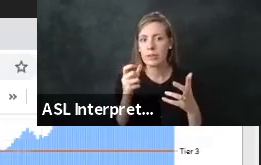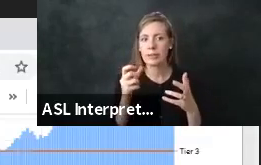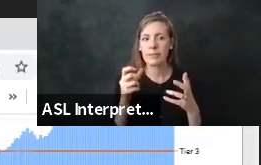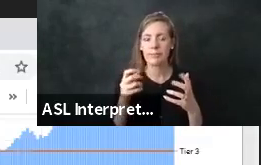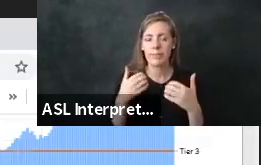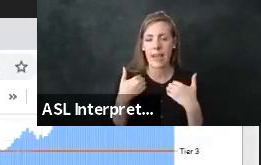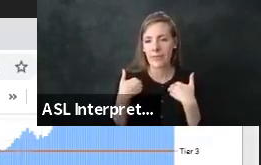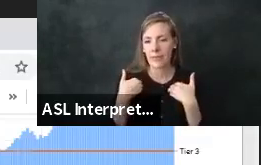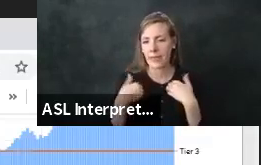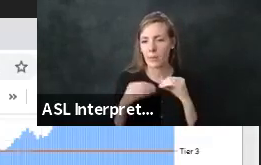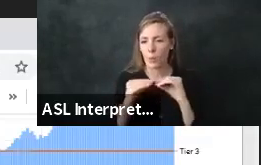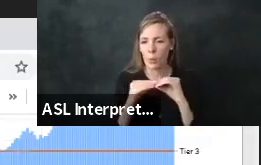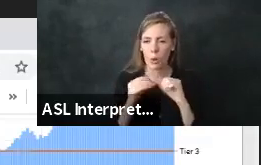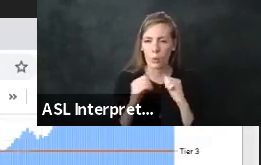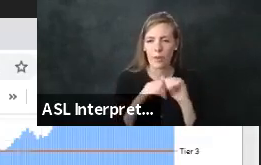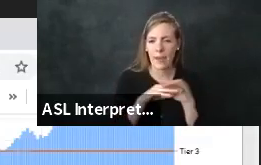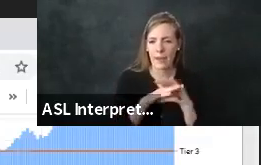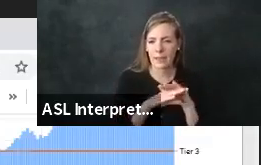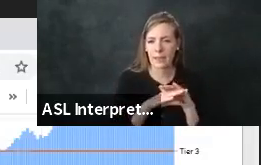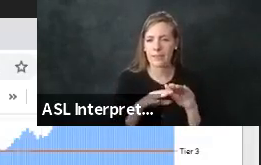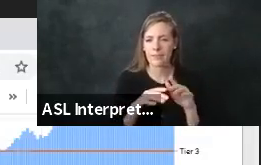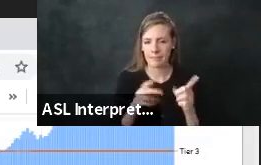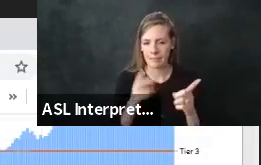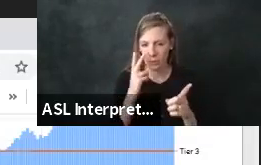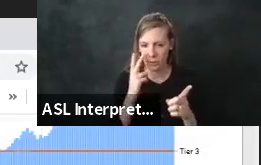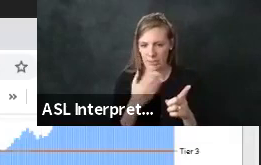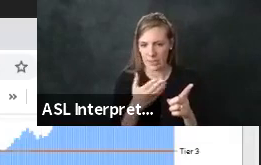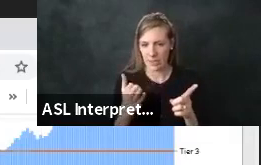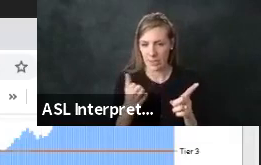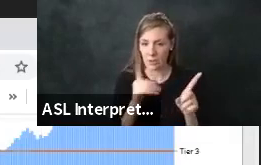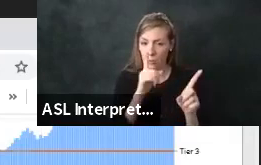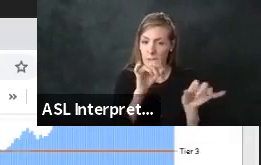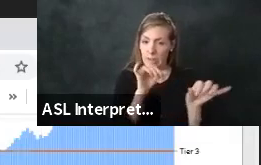that Healthy Places index, you can see that we're seeing a similar trend